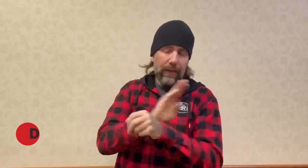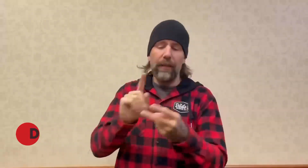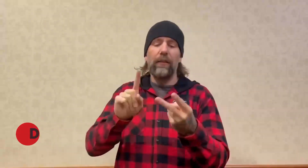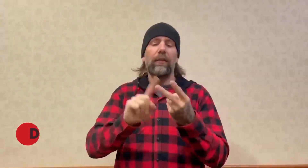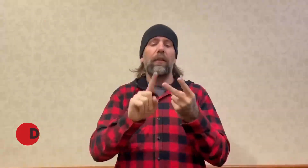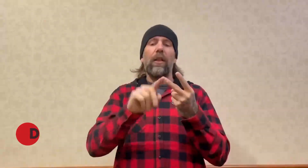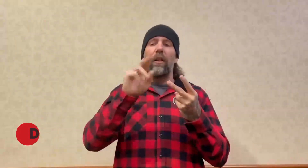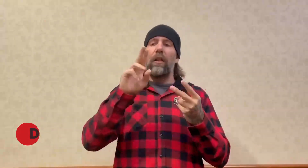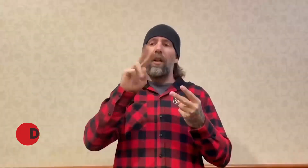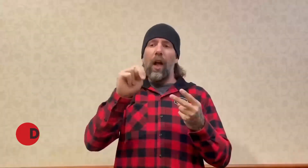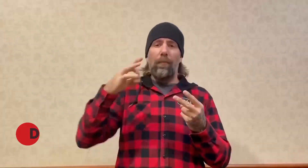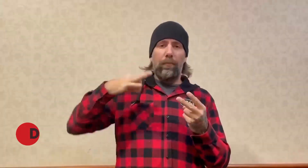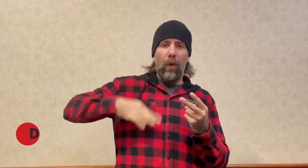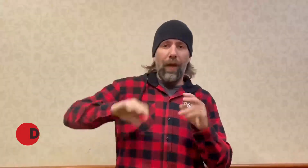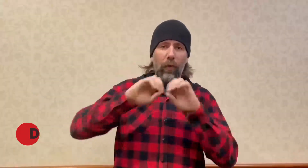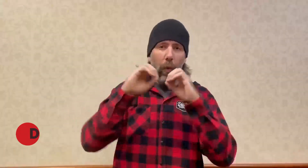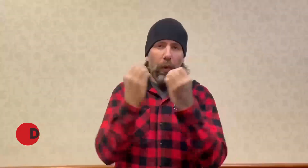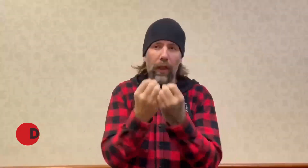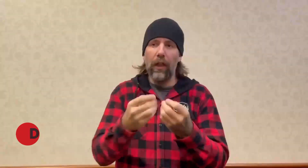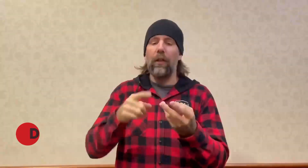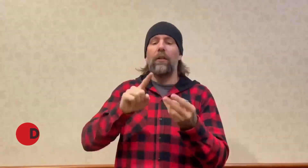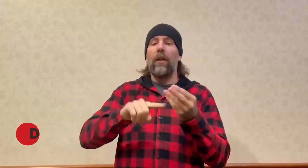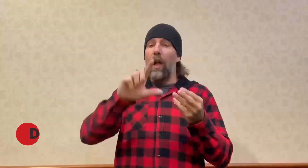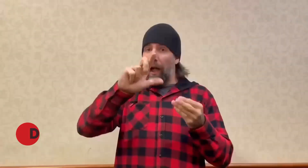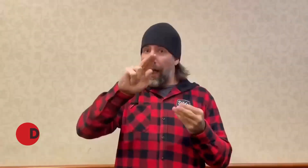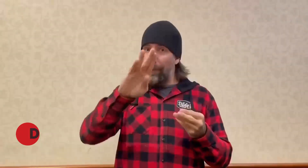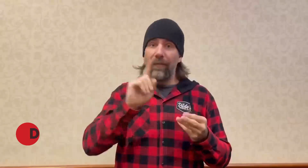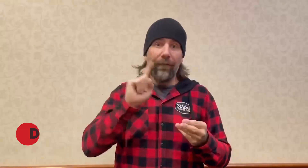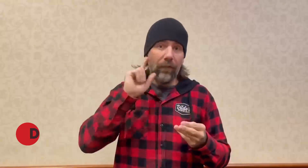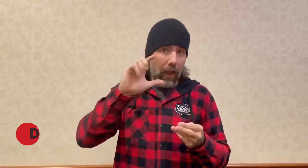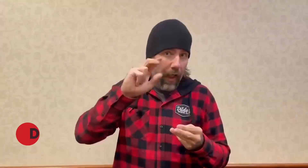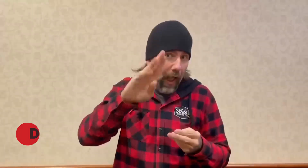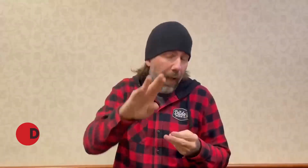non-profit organisations, Deaf clubs,